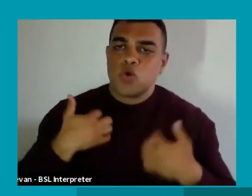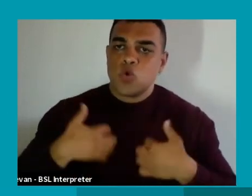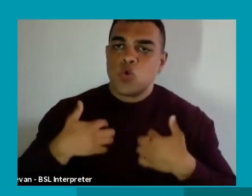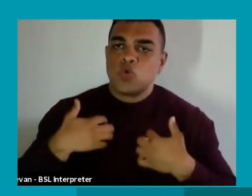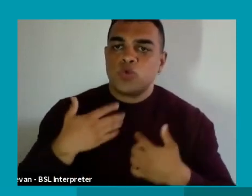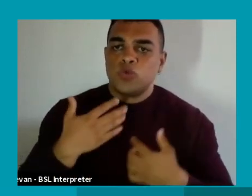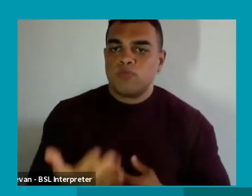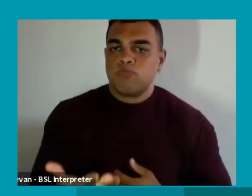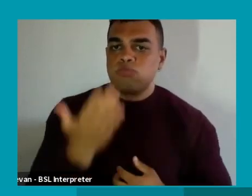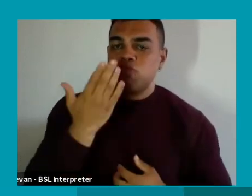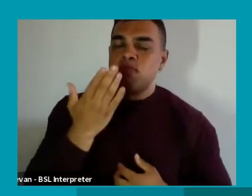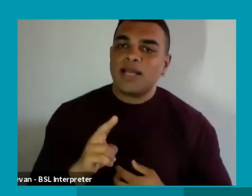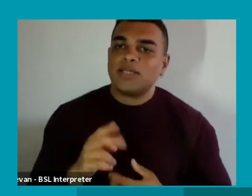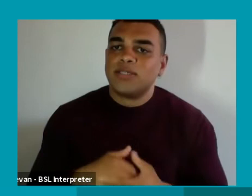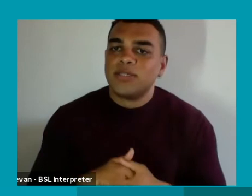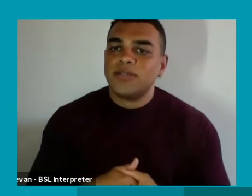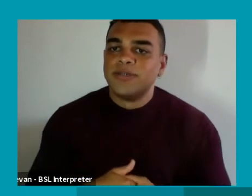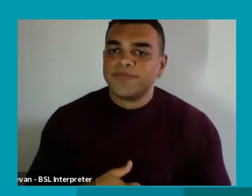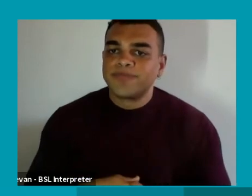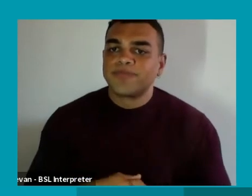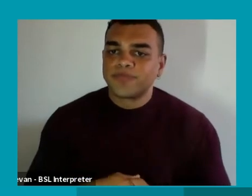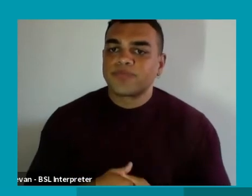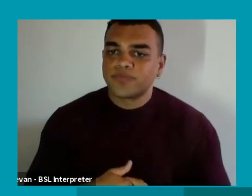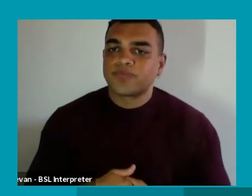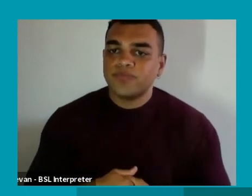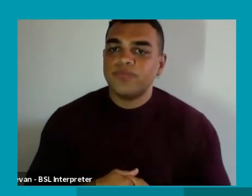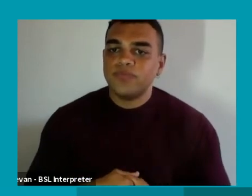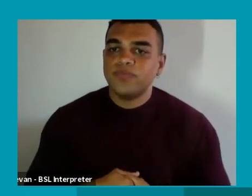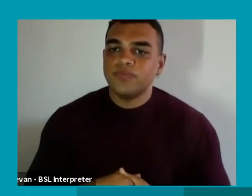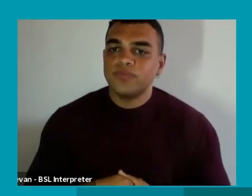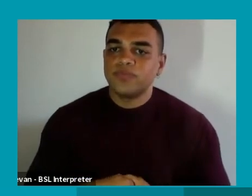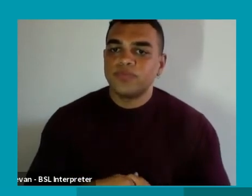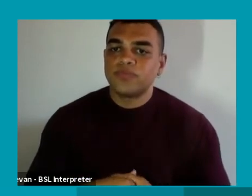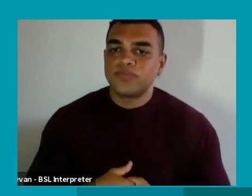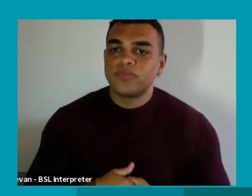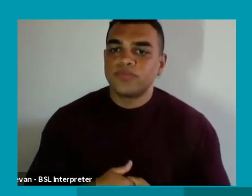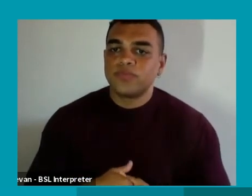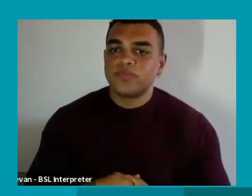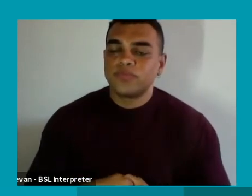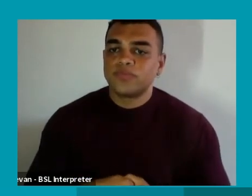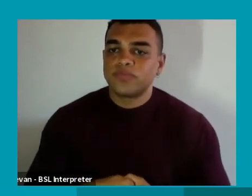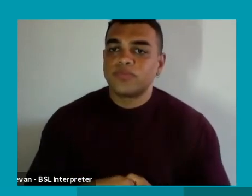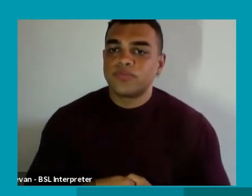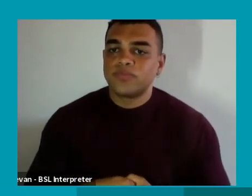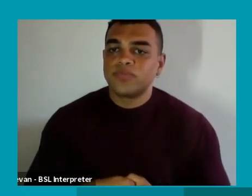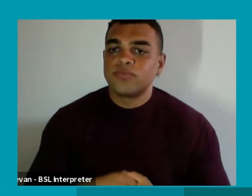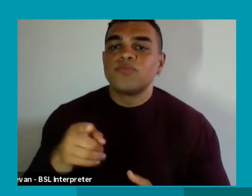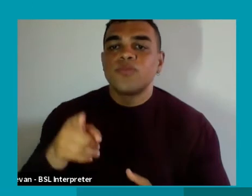That closing statement, and remember that you're writing this to match the person specification, so remember PAR, which was problem action and result.